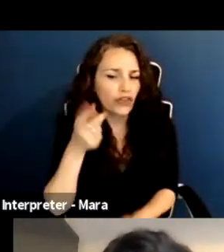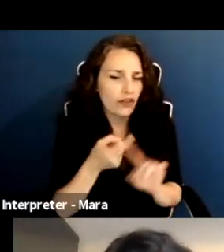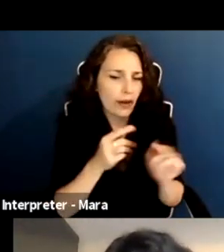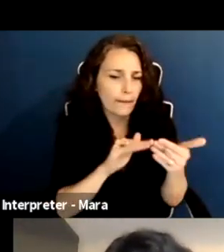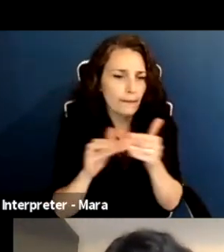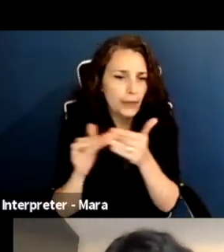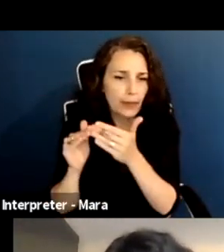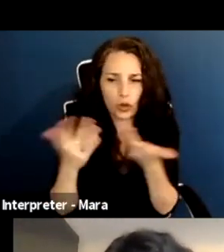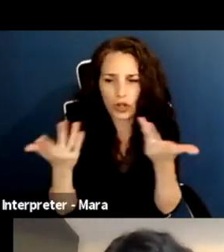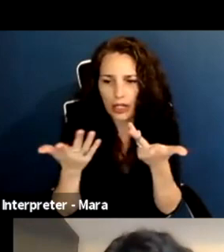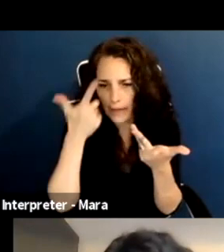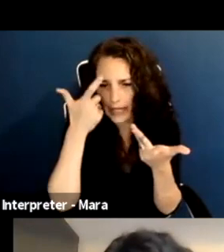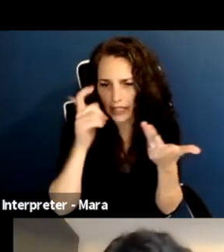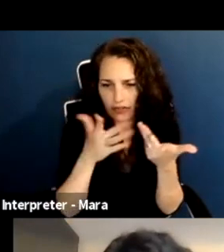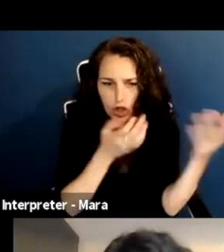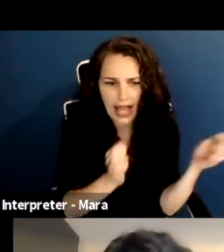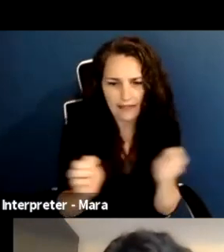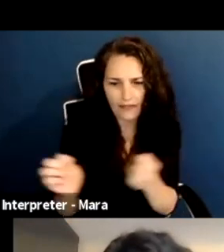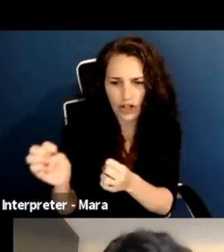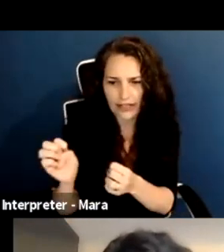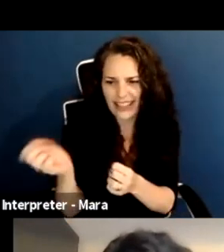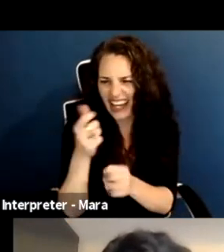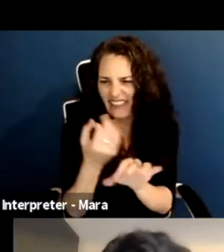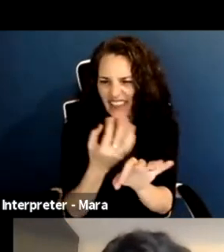So just anyone who wants to jump in and tell me.